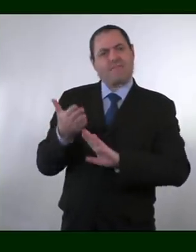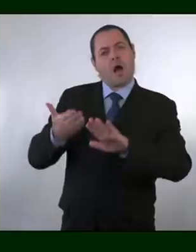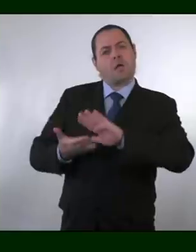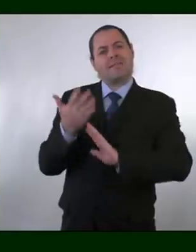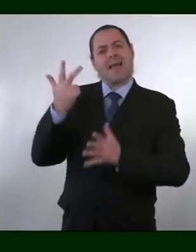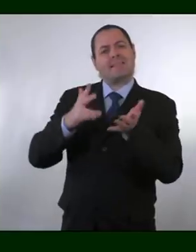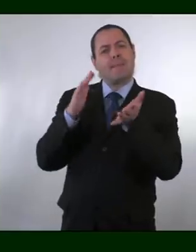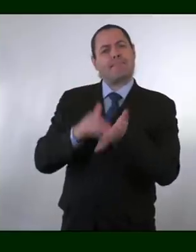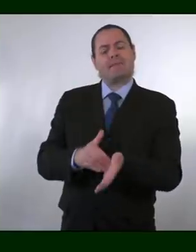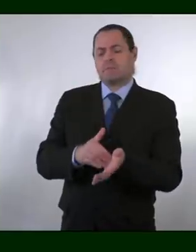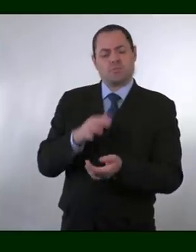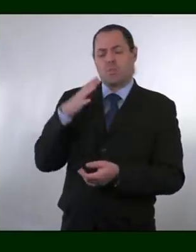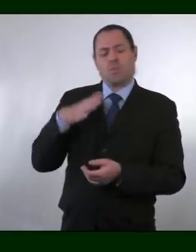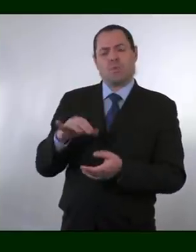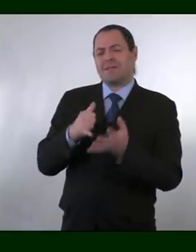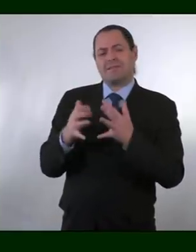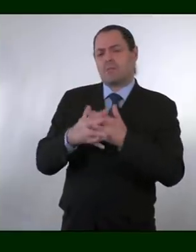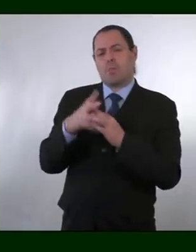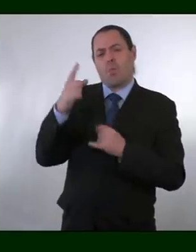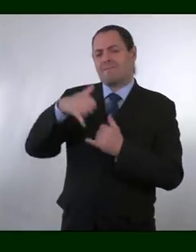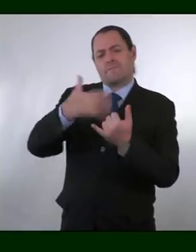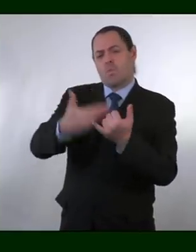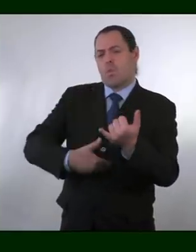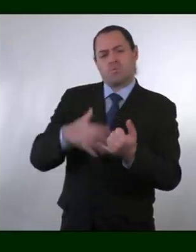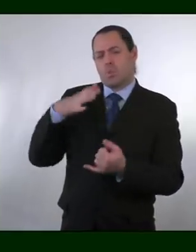would understand that. But we are working as fast as we can to make sure that all the buildings